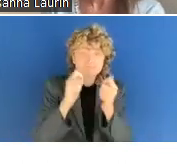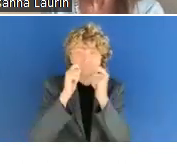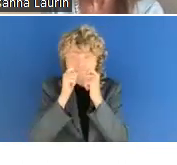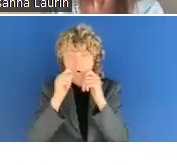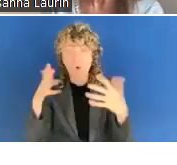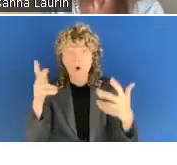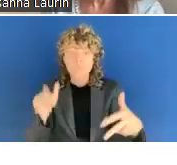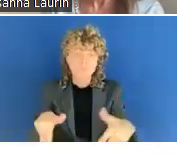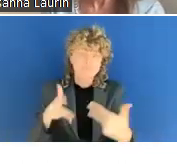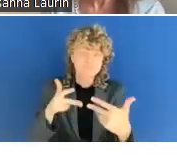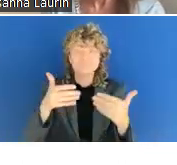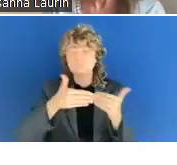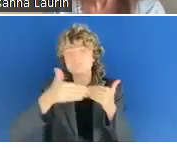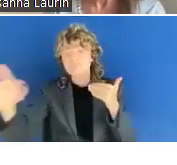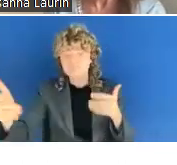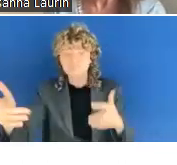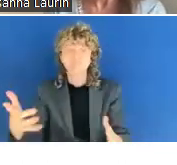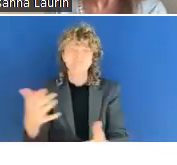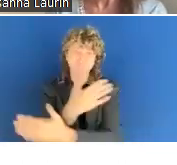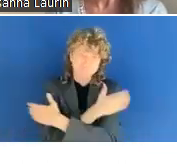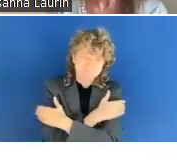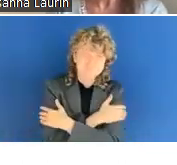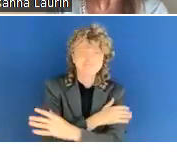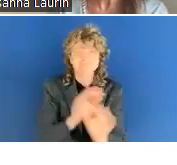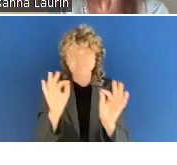So take care, everyone, and keep up the good work. Bye-bye.